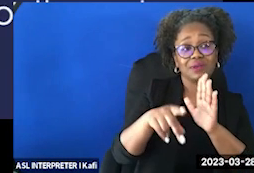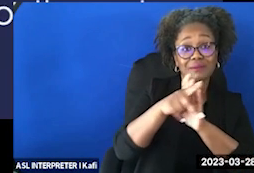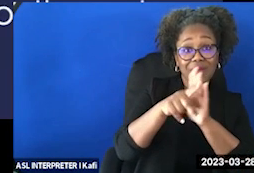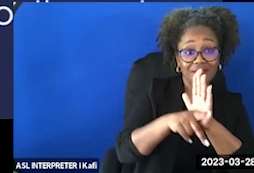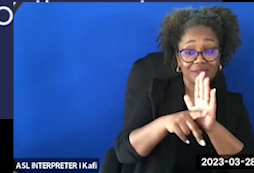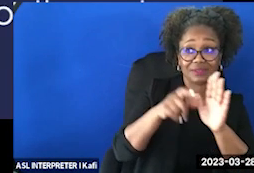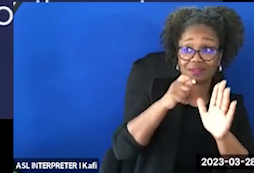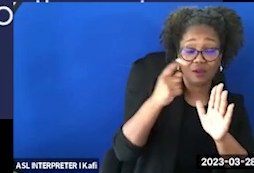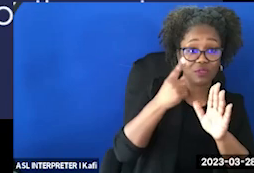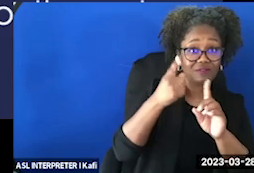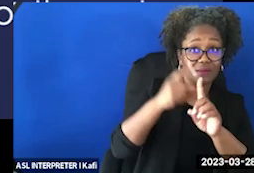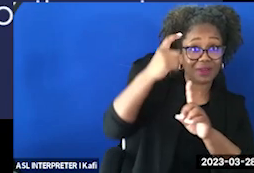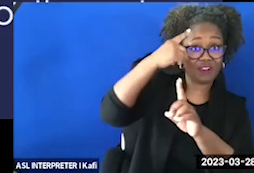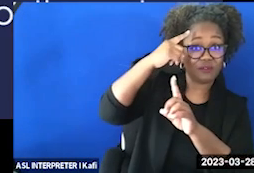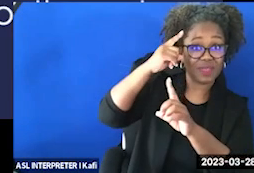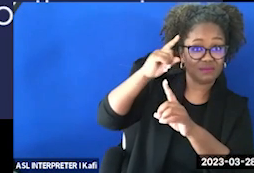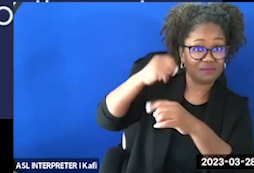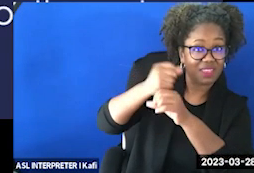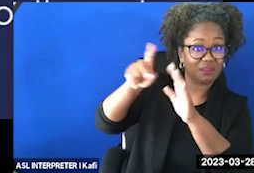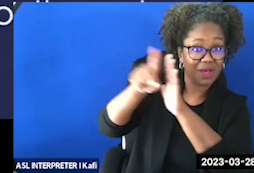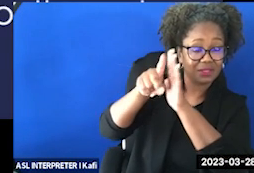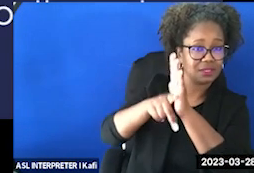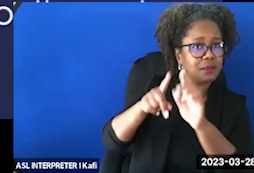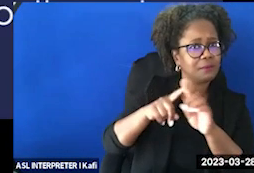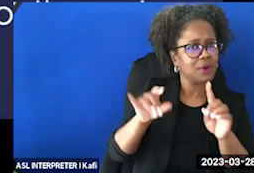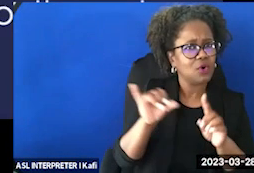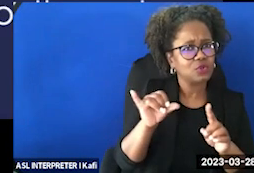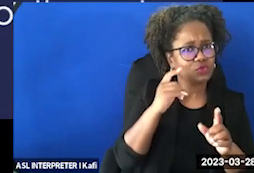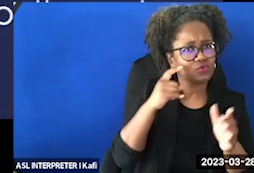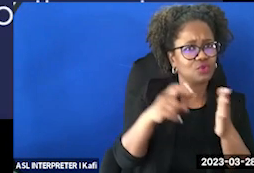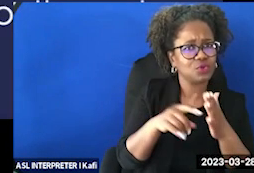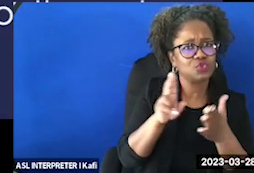Debbie Stine, Science & Technology Policy Academy: that made the decisions, and in some cases there were 2 universities of the United States.